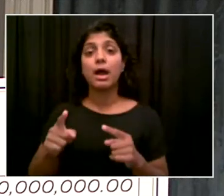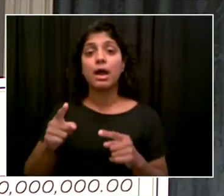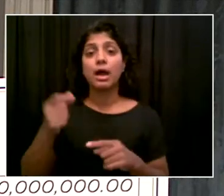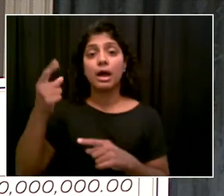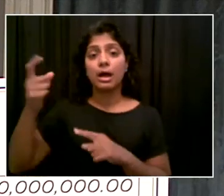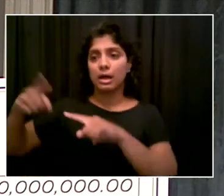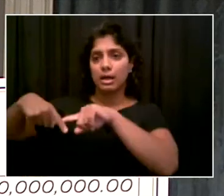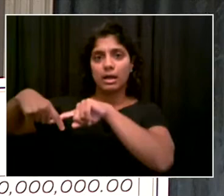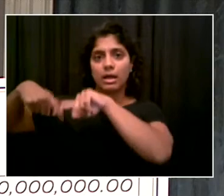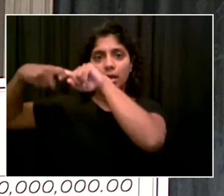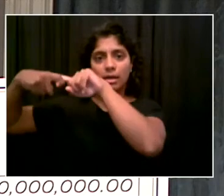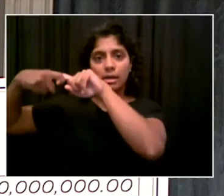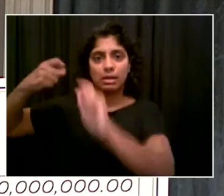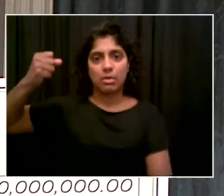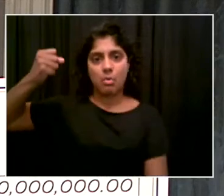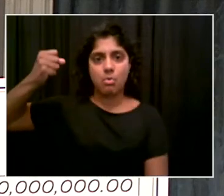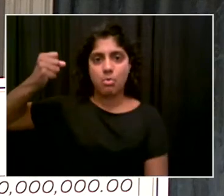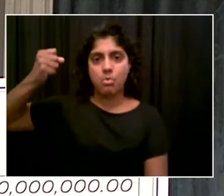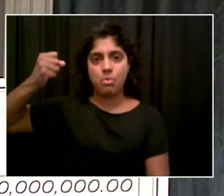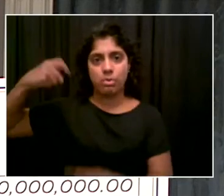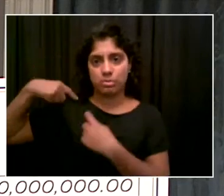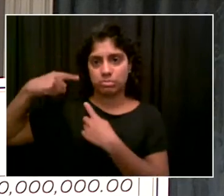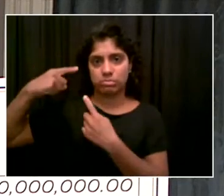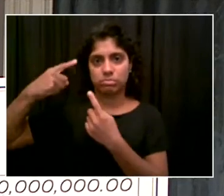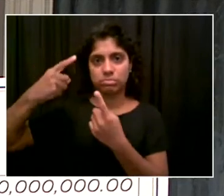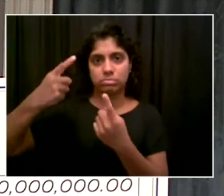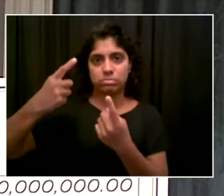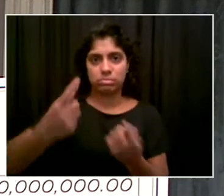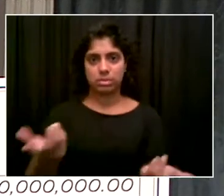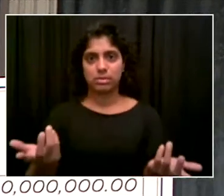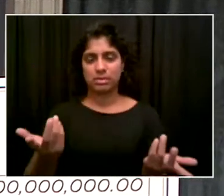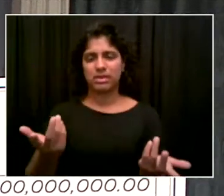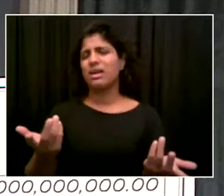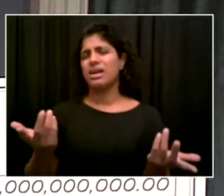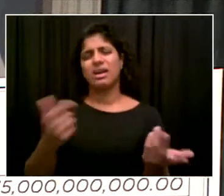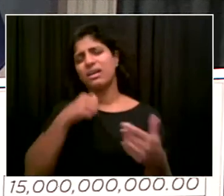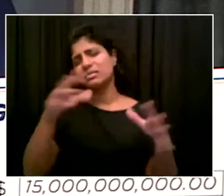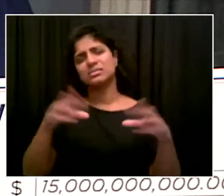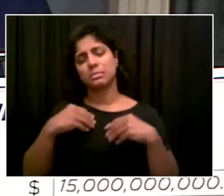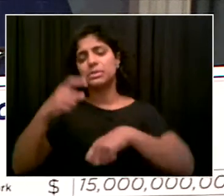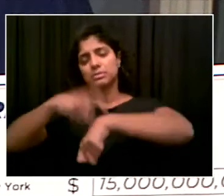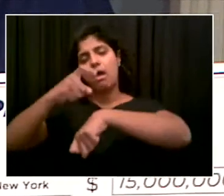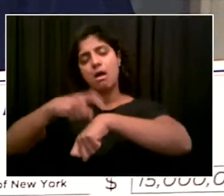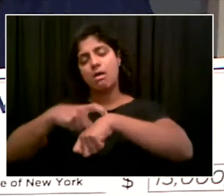WE ANC FID NA LOT OF THINGS TO DO WITH $15 BILLION TO HELP STRAPHANGERS IN EVERYDAY NEW